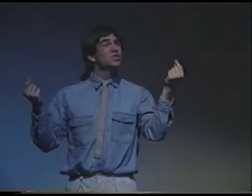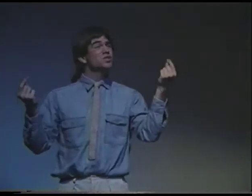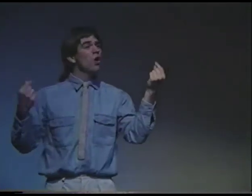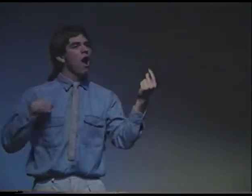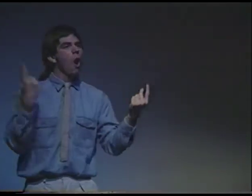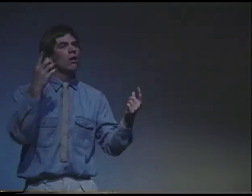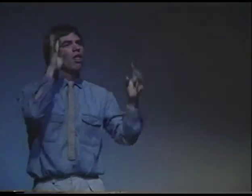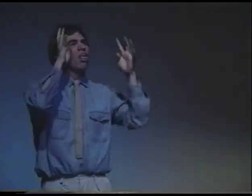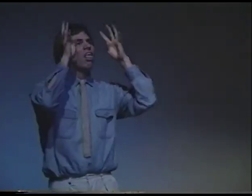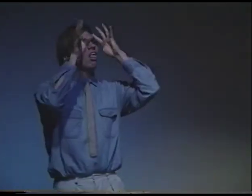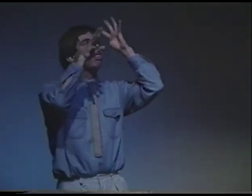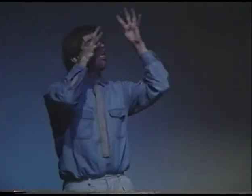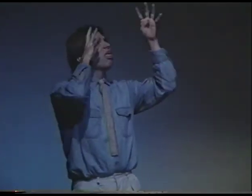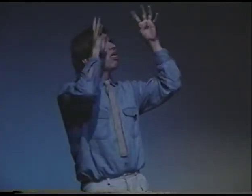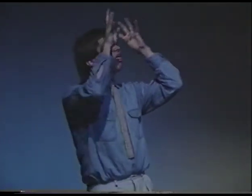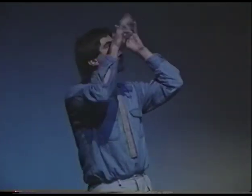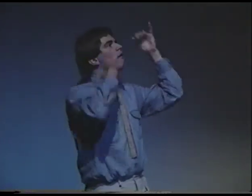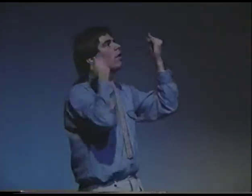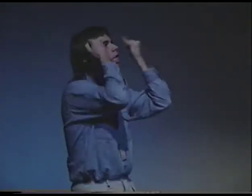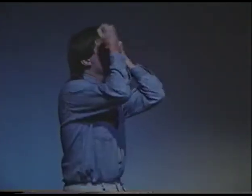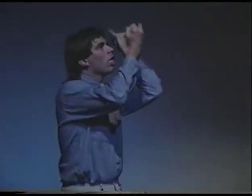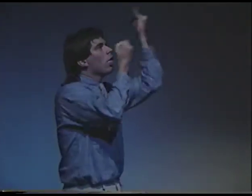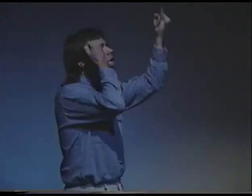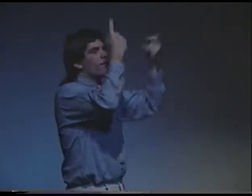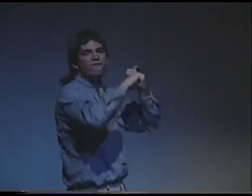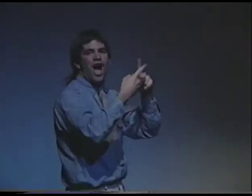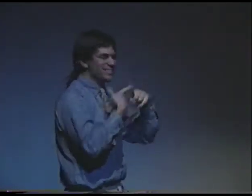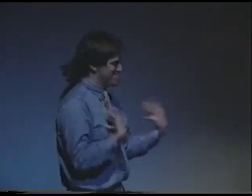And I never had any permanent friends.